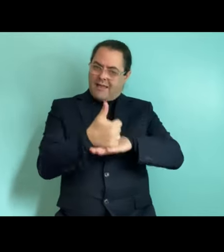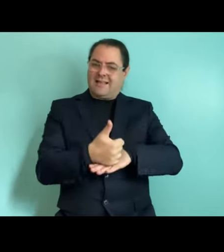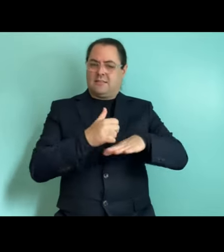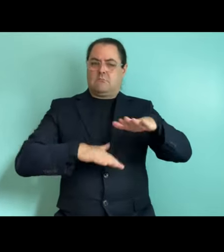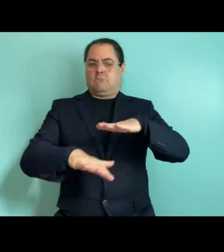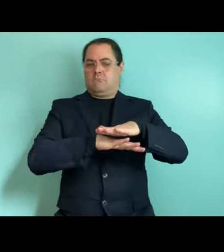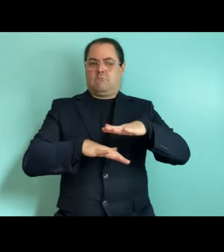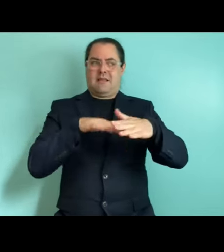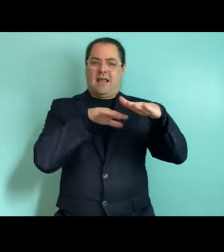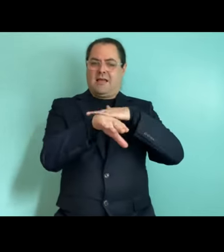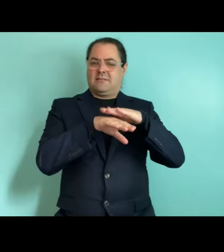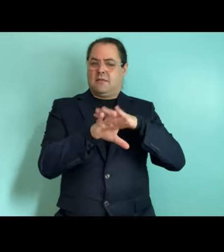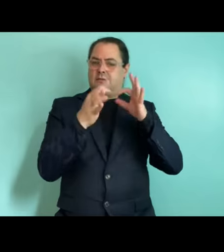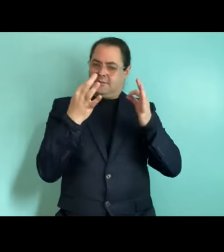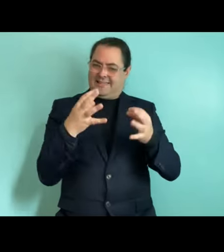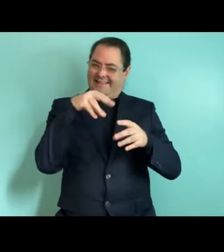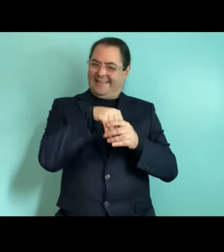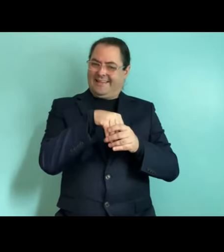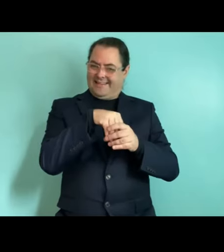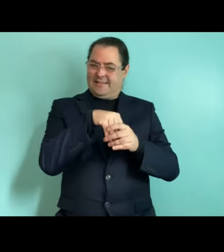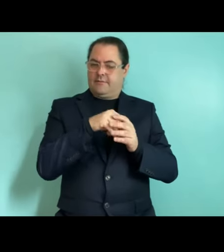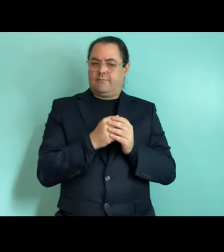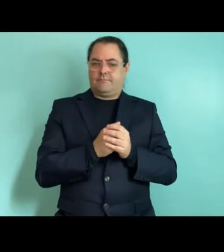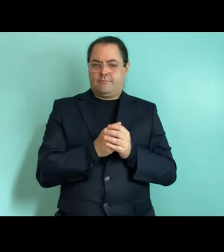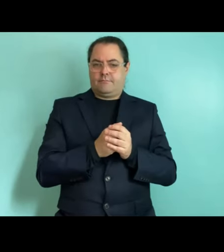issues are part of the audit, so this 12:17:38 guy as we do the specialist of general